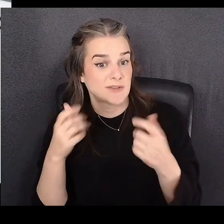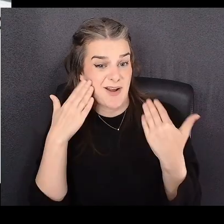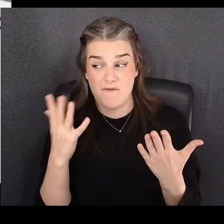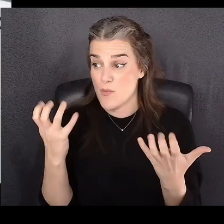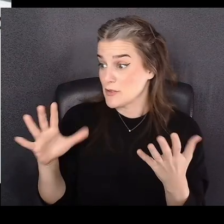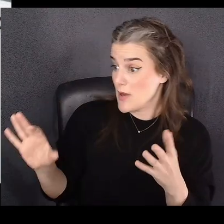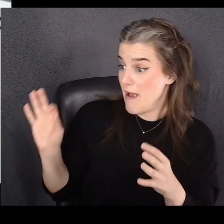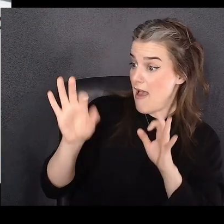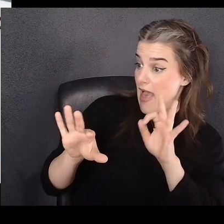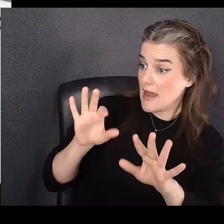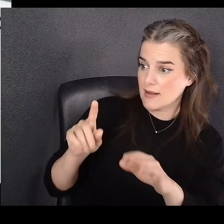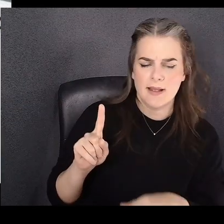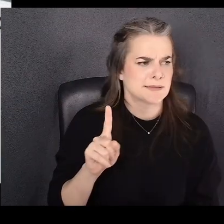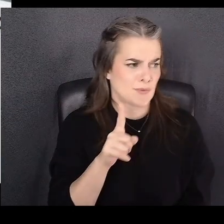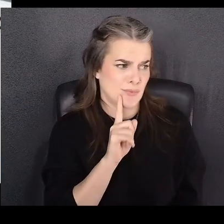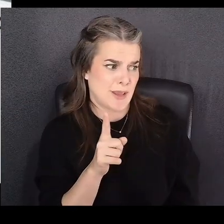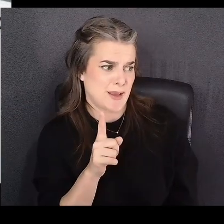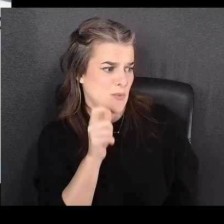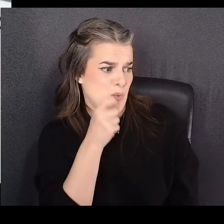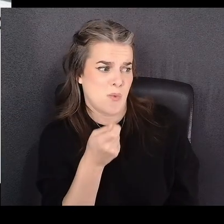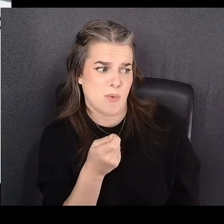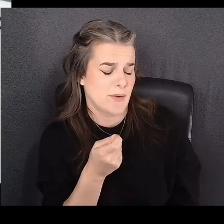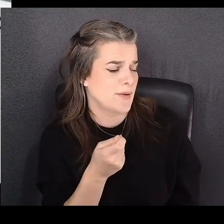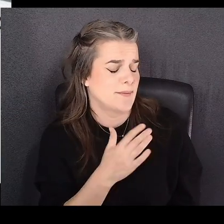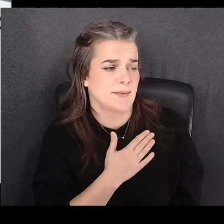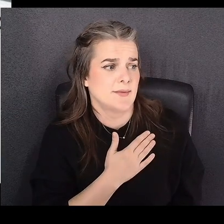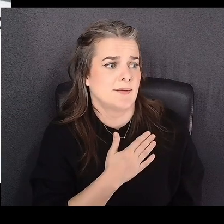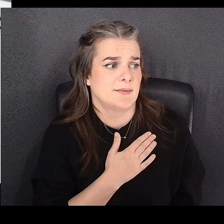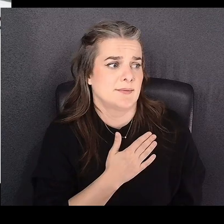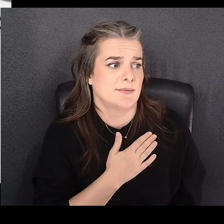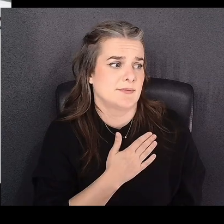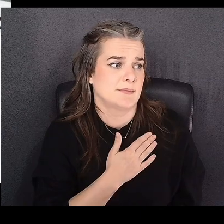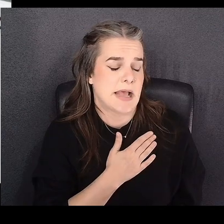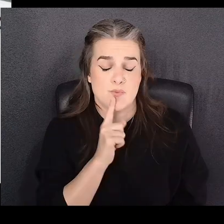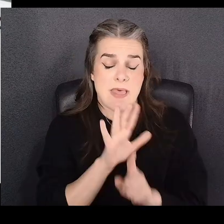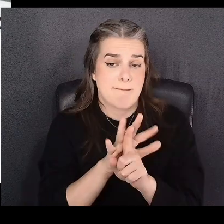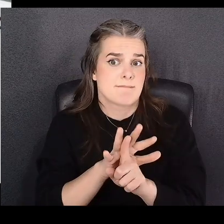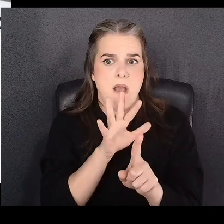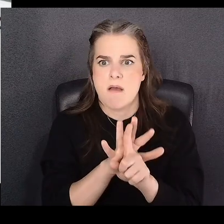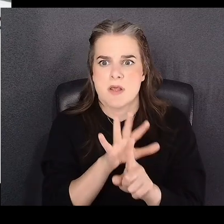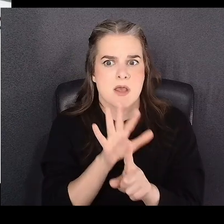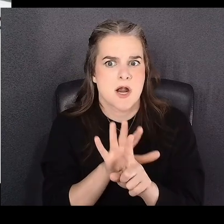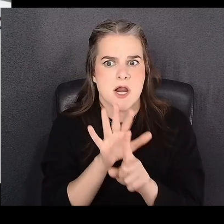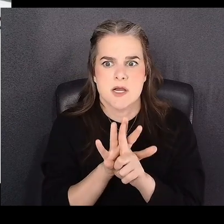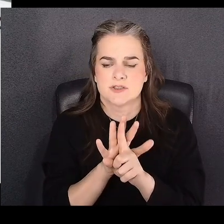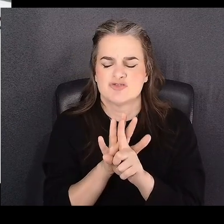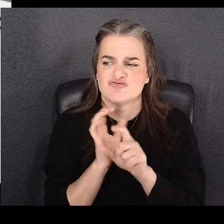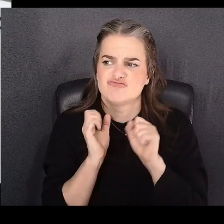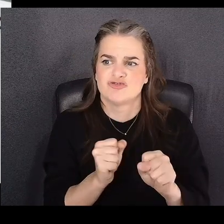It's just such an-- it's just so popular and such a need. Even we'll see it when we're doing evaluations